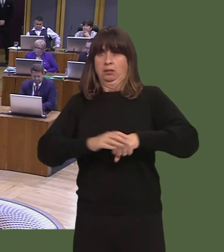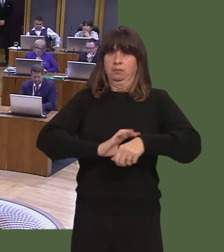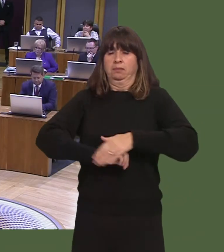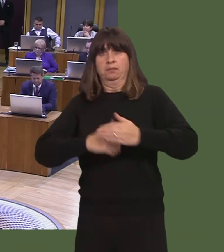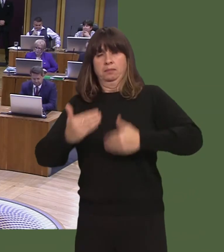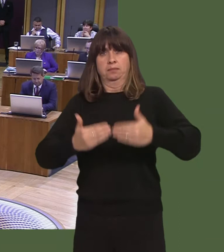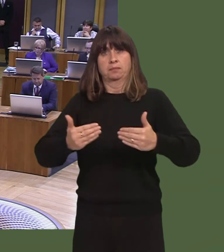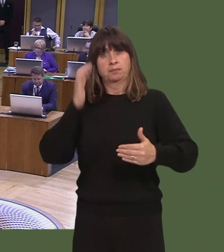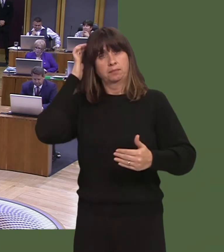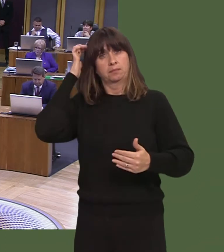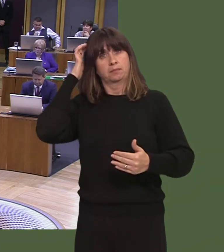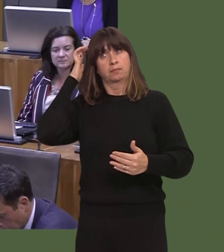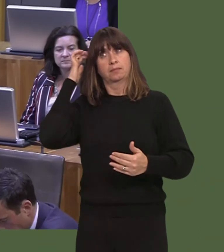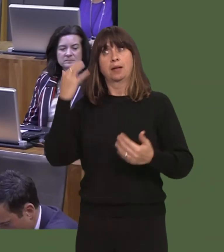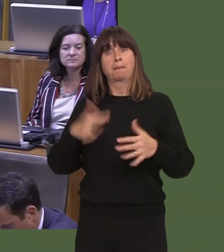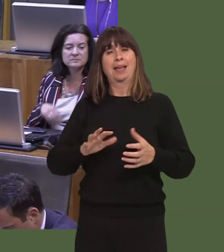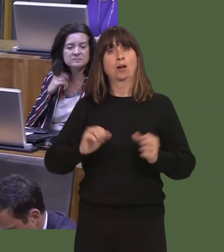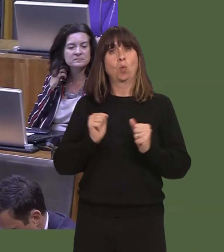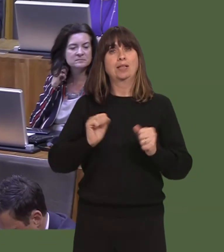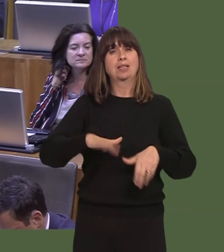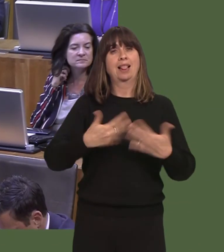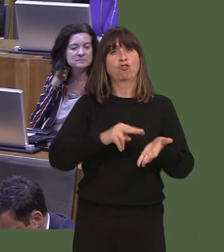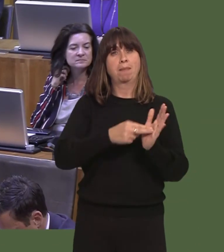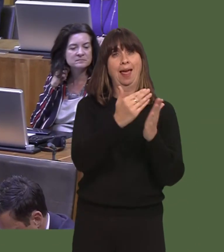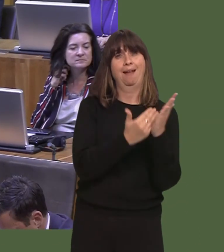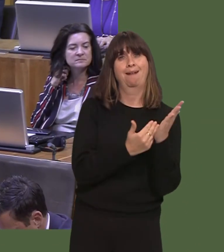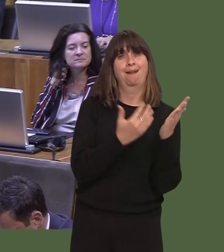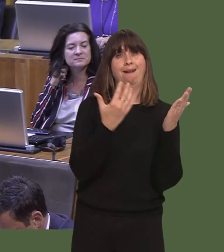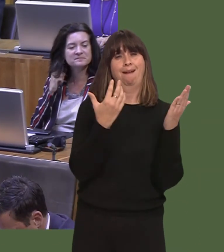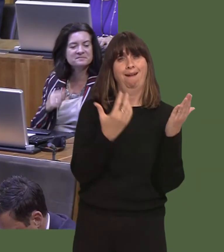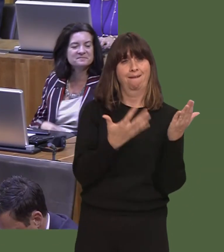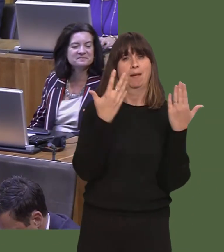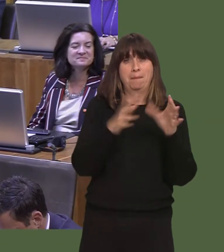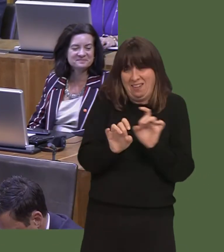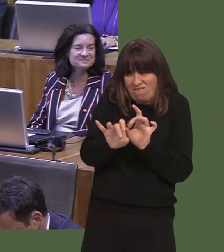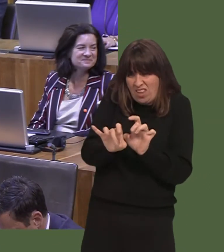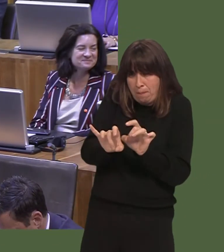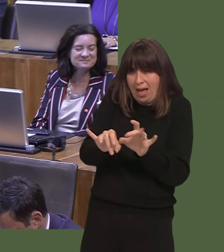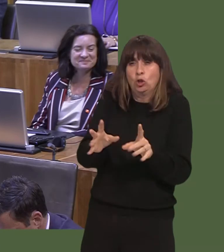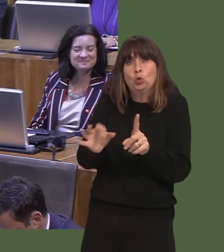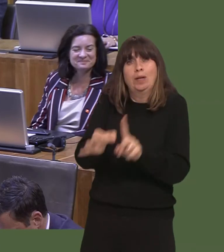We have received its integrated winter delivery plan and provided tailored feedback to inform further enhancement of its plan.